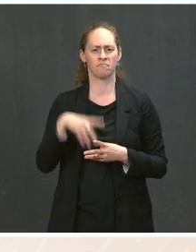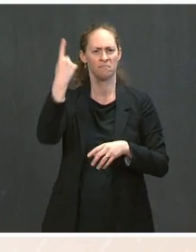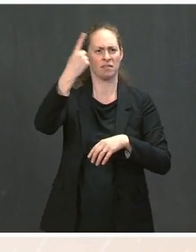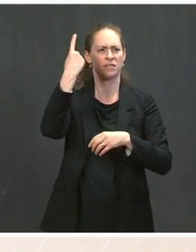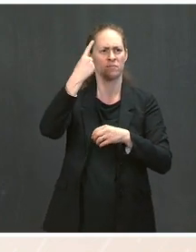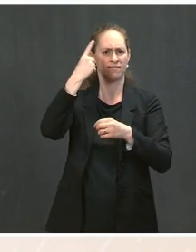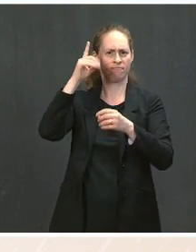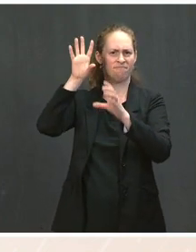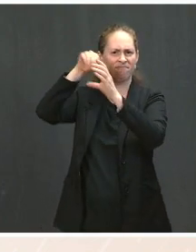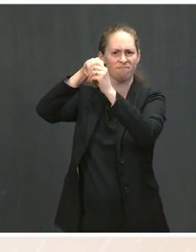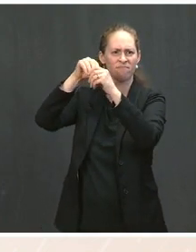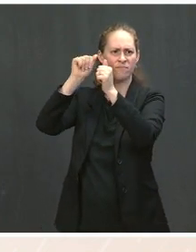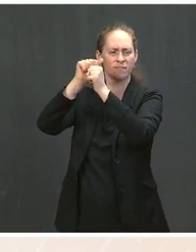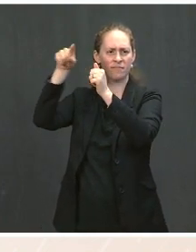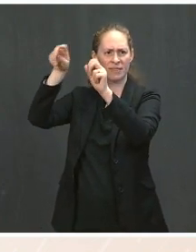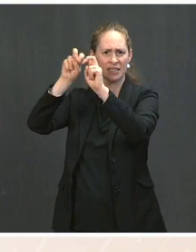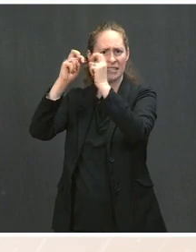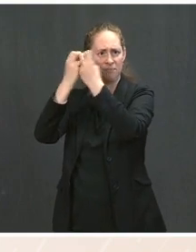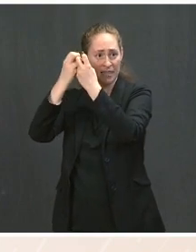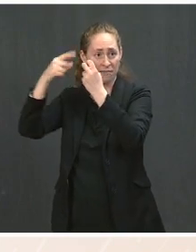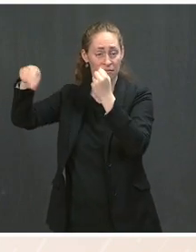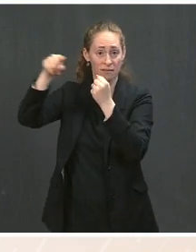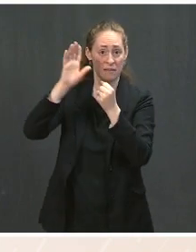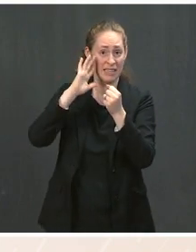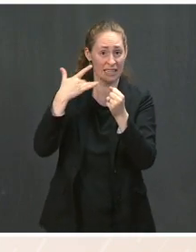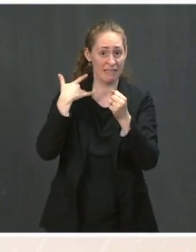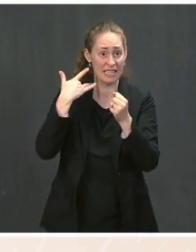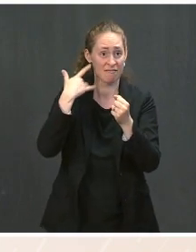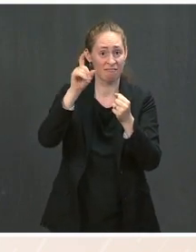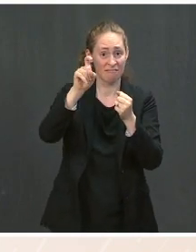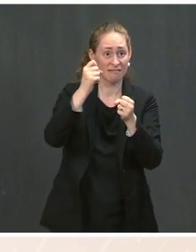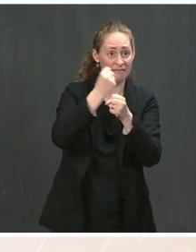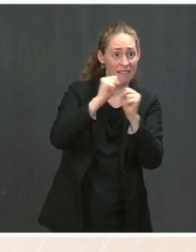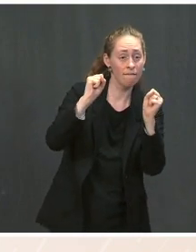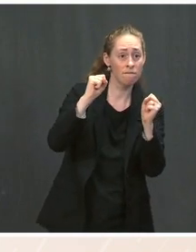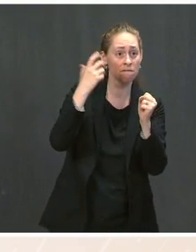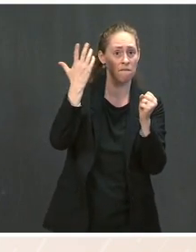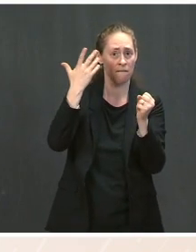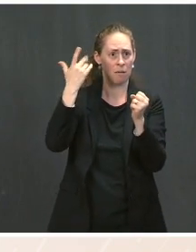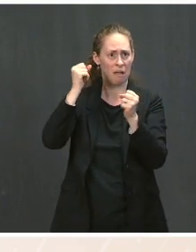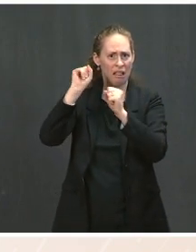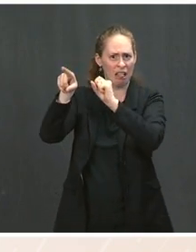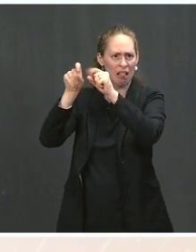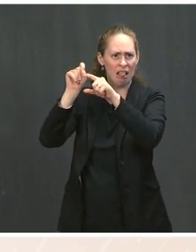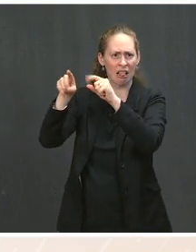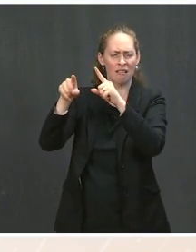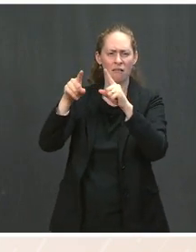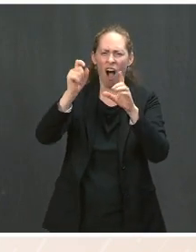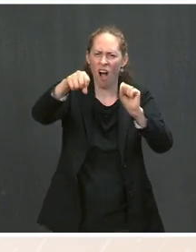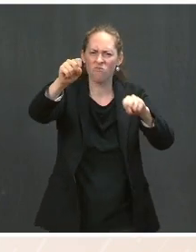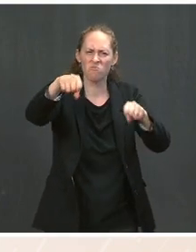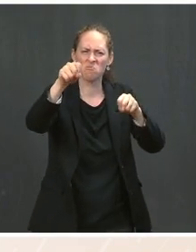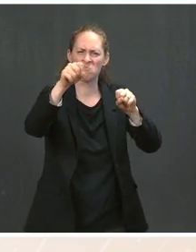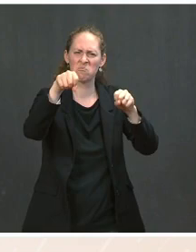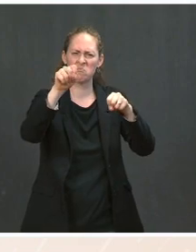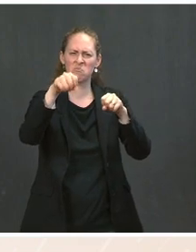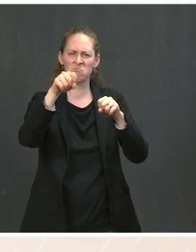of migrant children. Will we have an opportunity to ask him questions, similar to other Cabinet Secretaries? Ms. Psaki: Yeah, absolutely. We haven't had an -- all of the Secretaries, as you know, here,